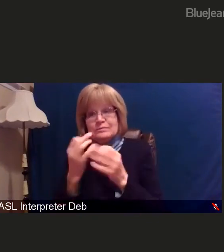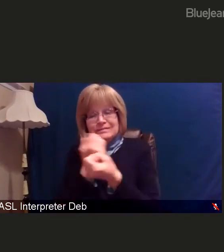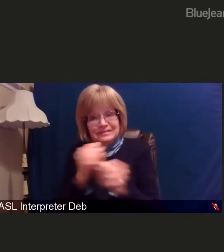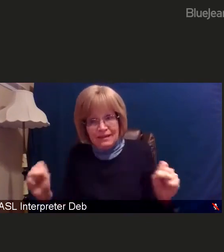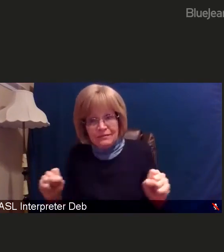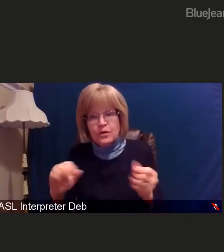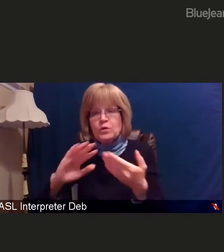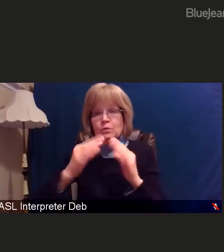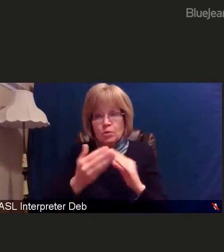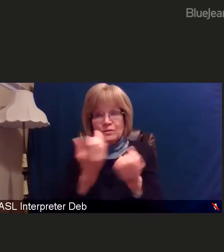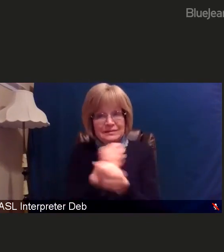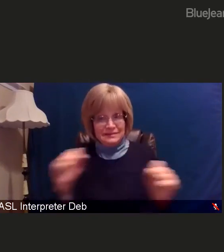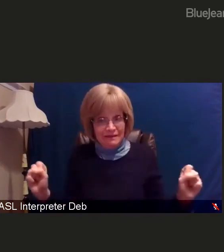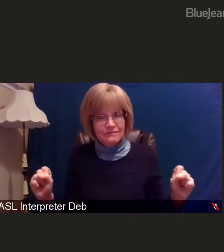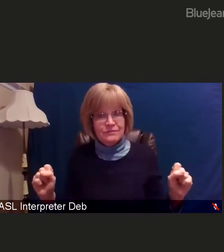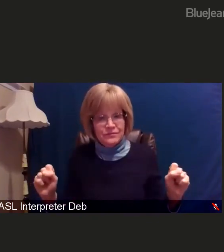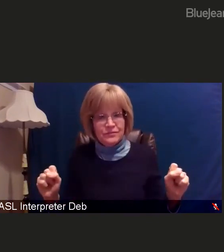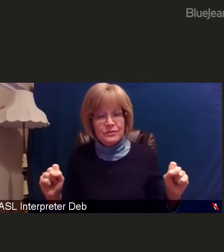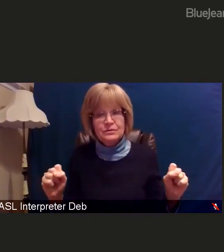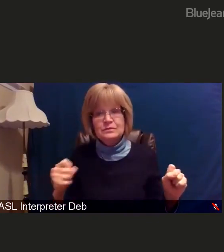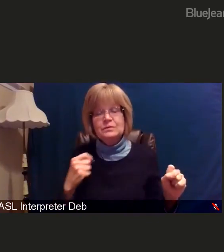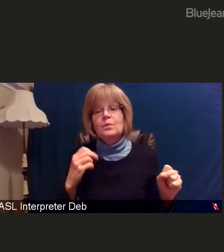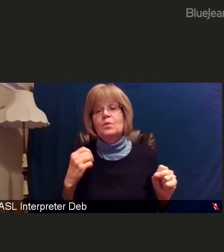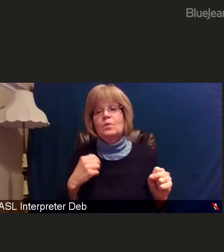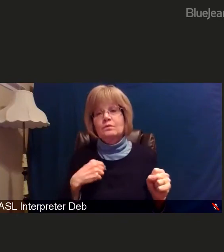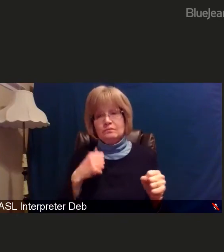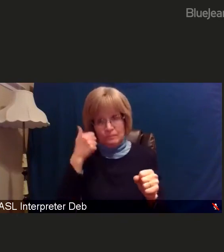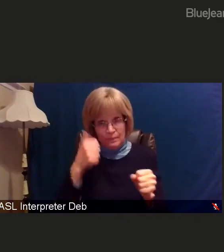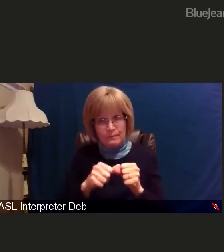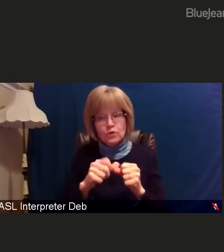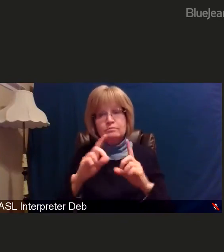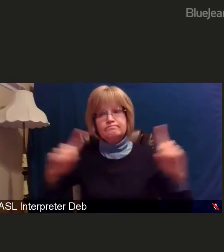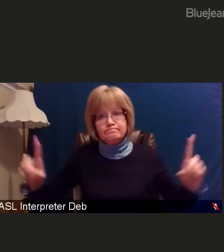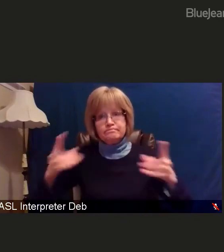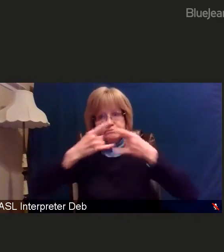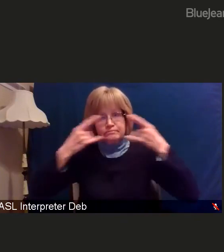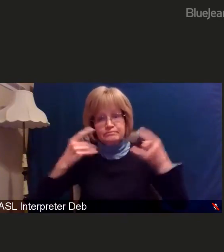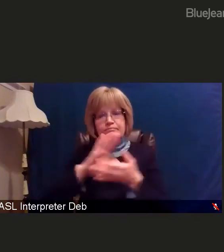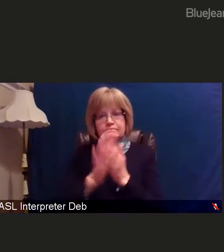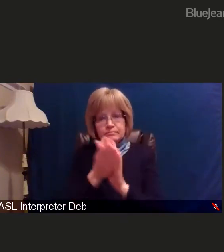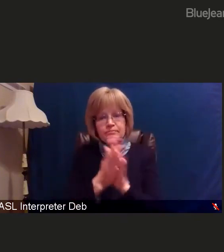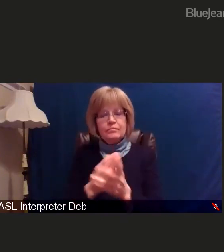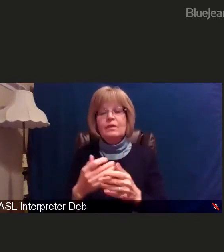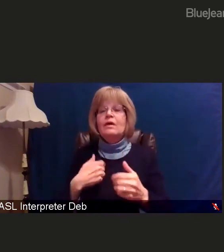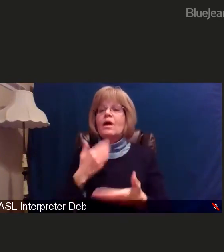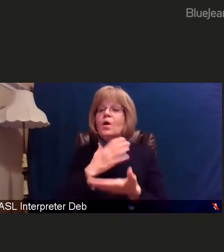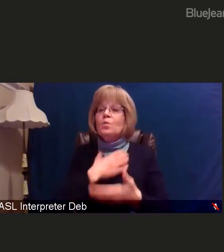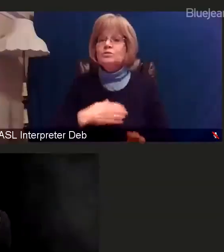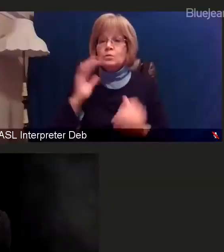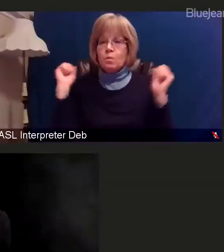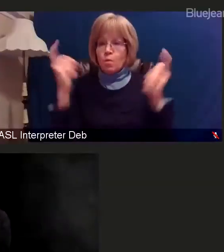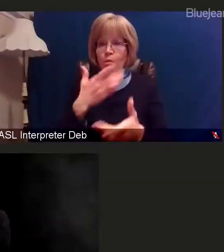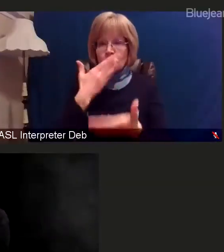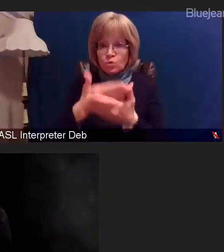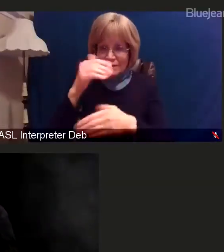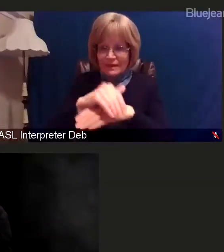So with that, I wish you all a good evening, and I'm going to turn this back over to Dr. Tam, thank you for your time.